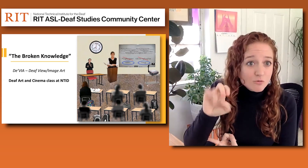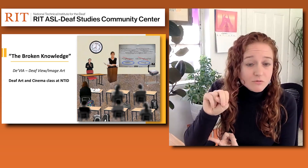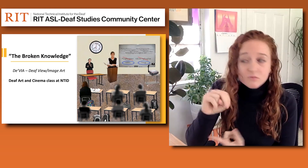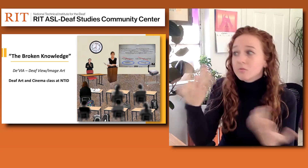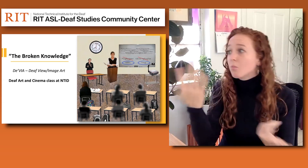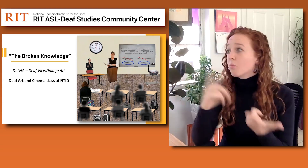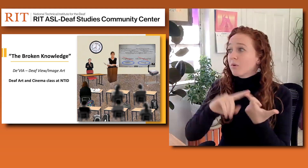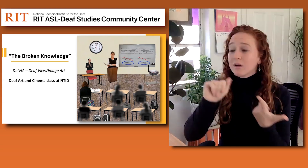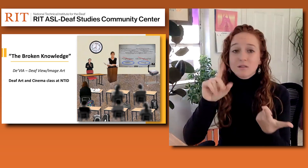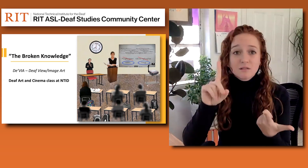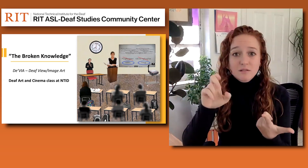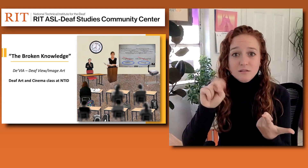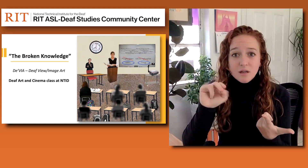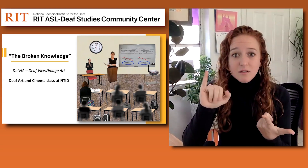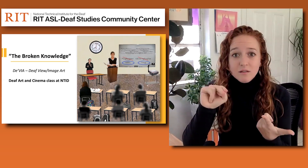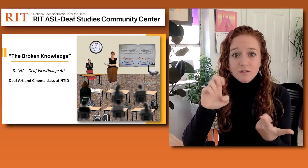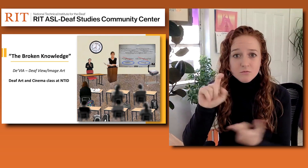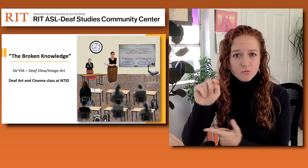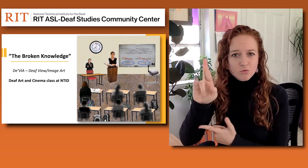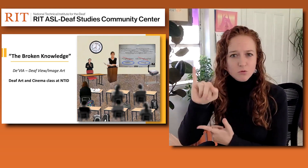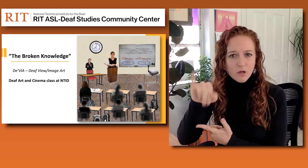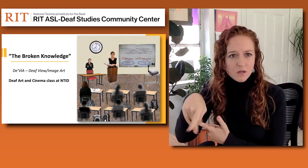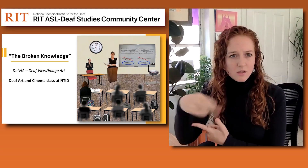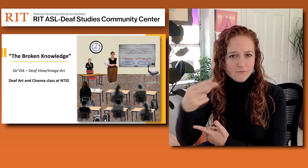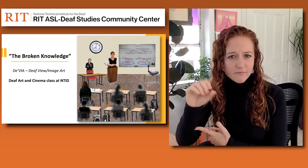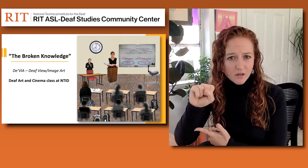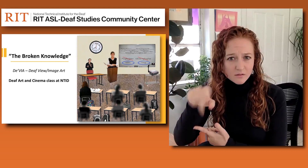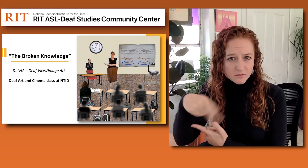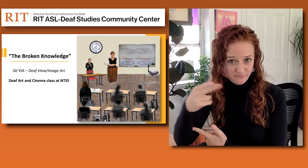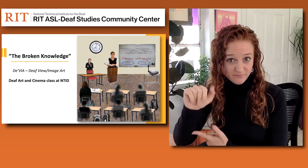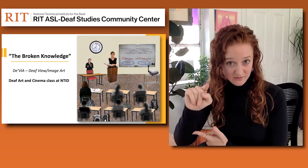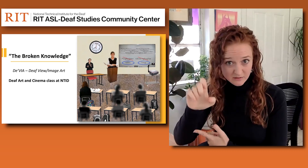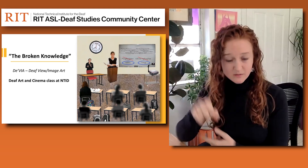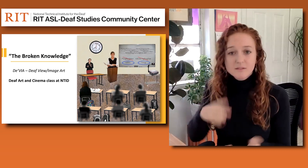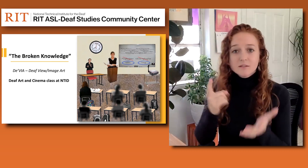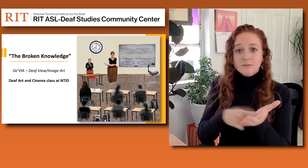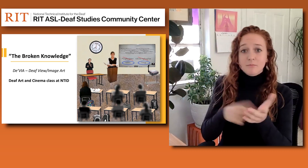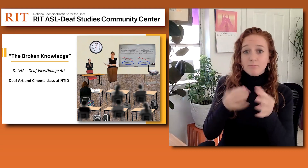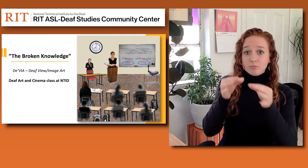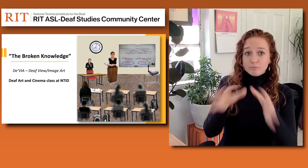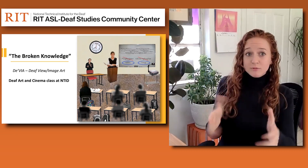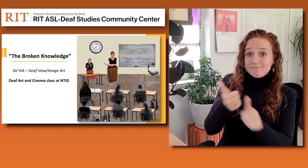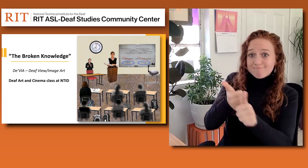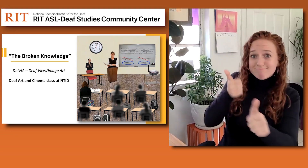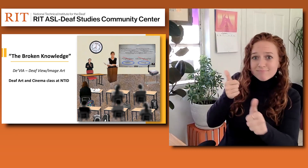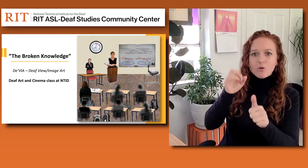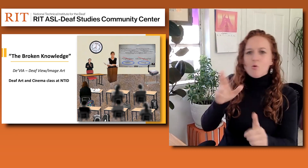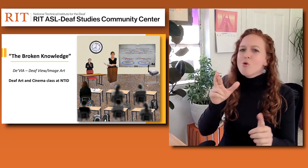like, saying "photosynthesis" or large words within... within the STEM fields.